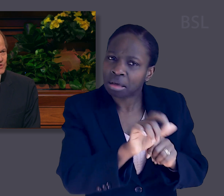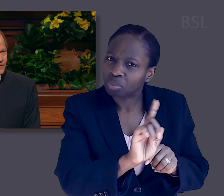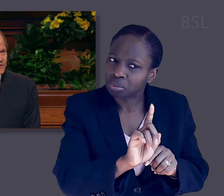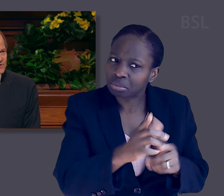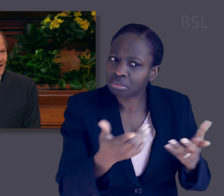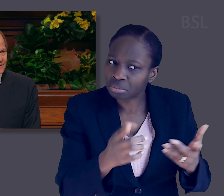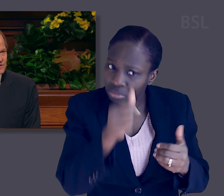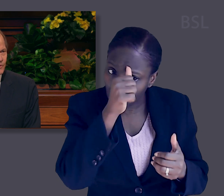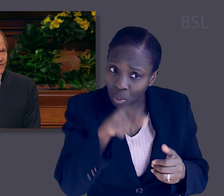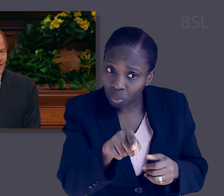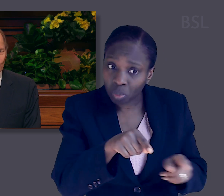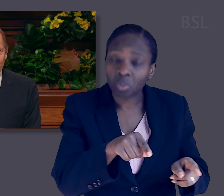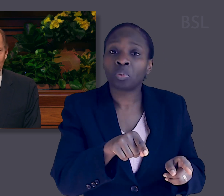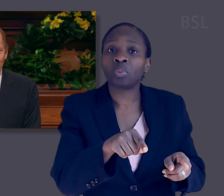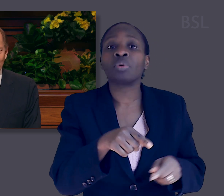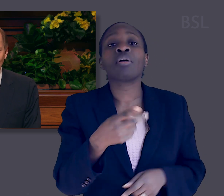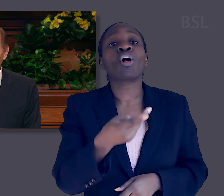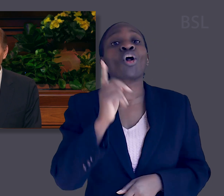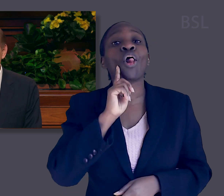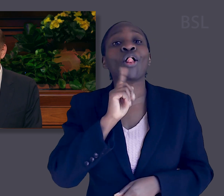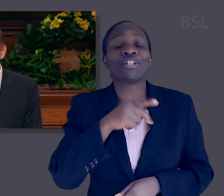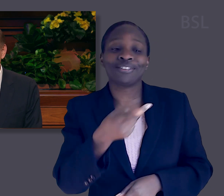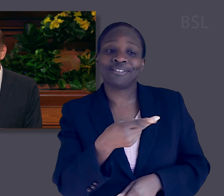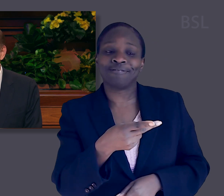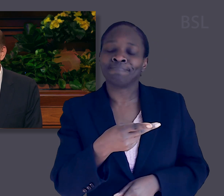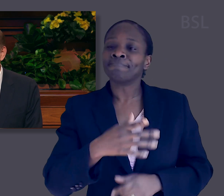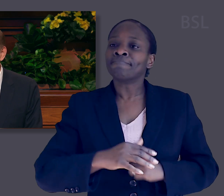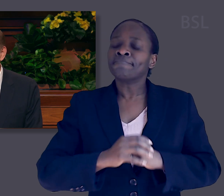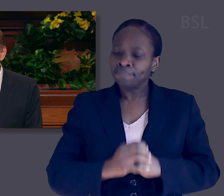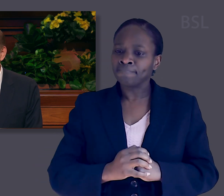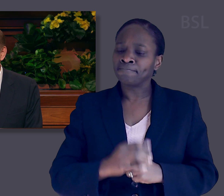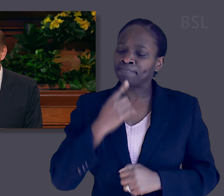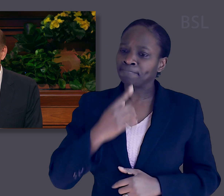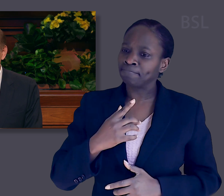They shared their sadness but then, with confidence brimming in their eyes,